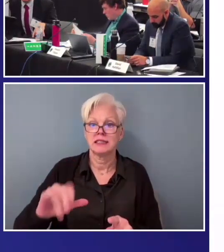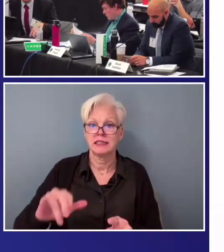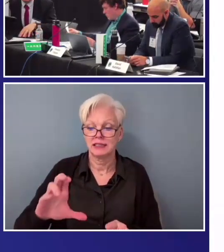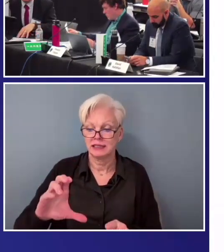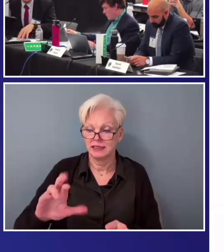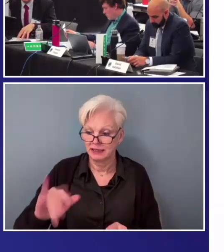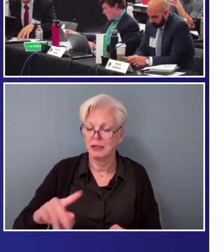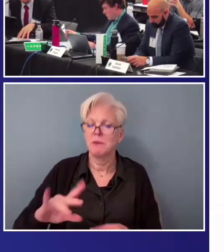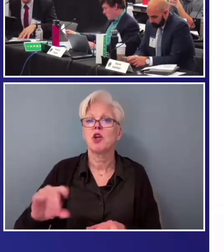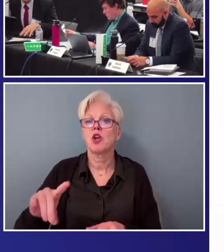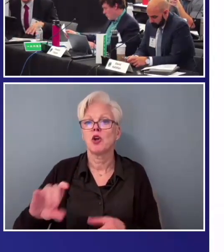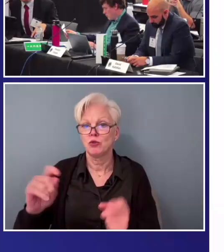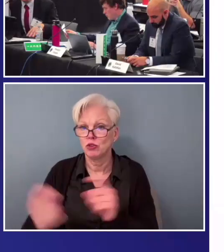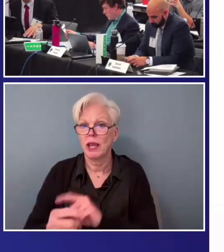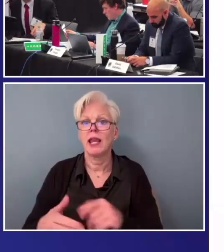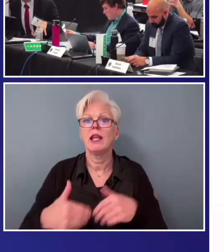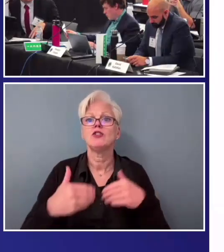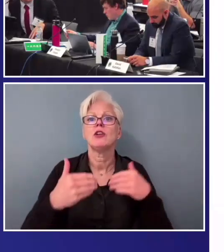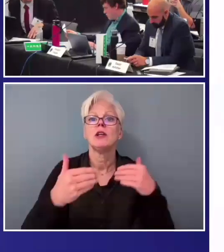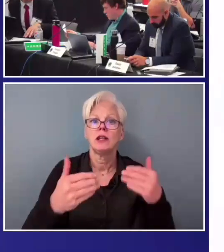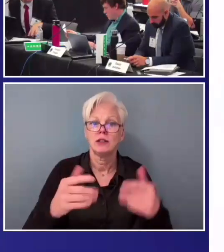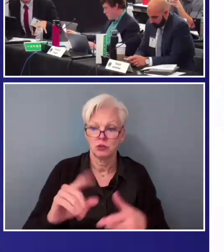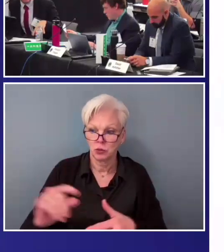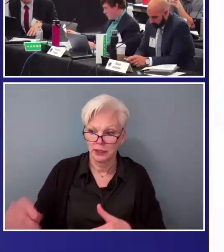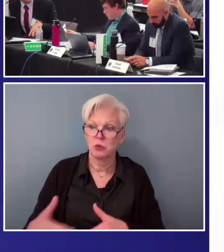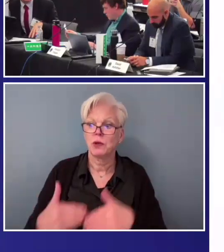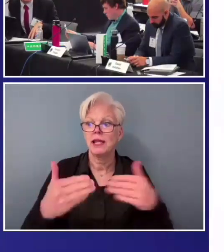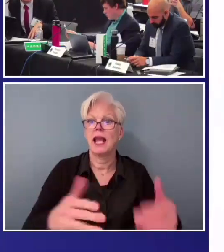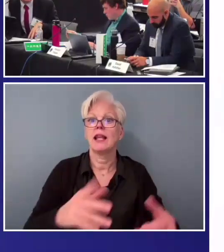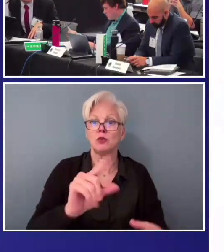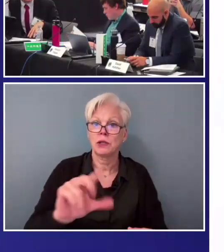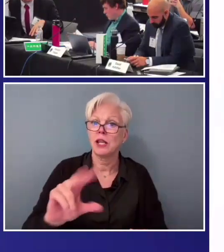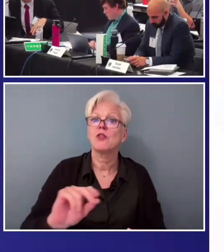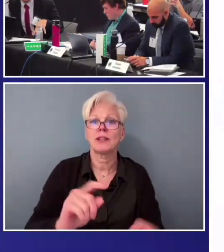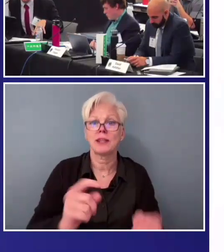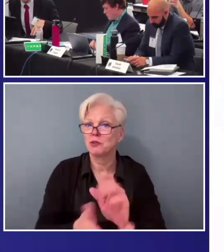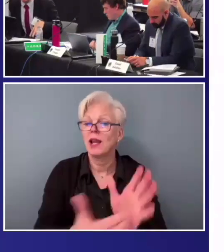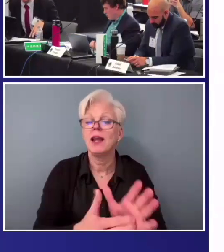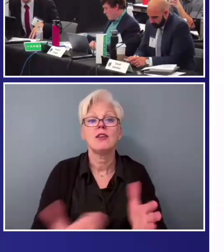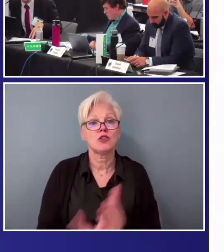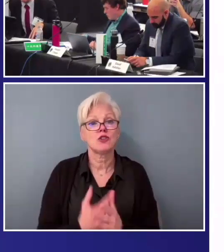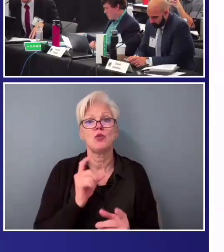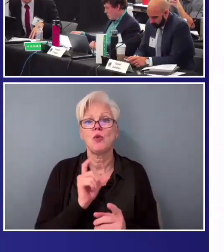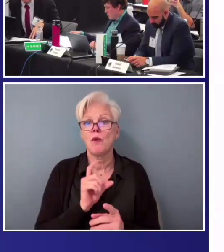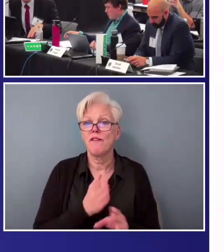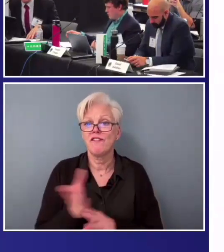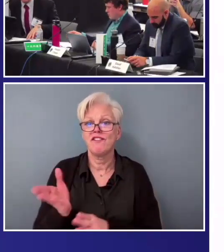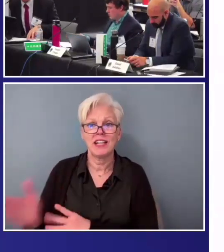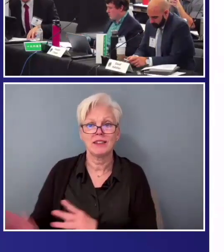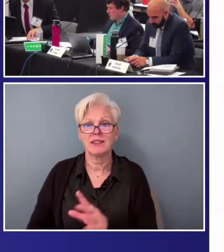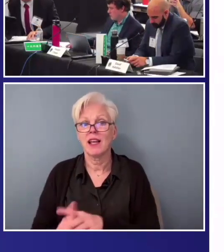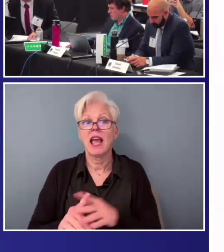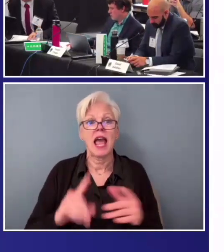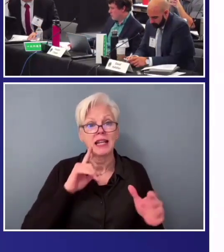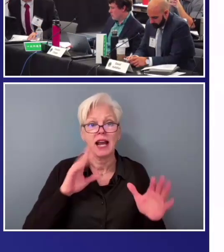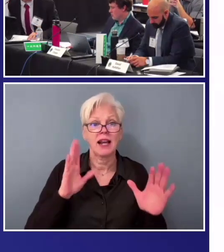I mean, there are new fields that come into play, and I would suspect for 2030 we might see a number of new fields,